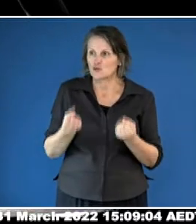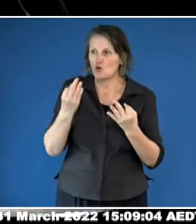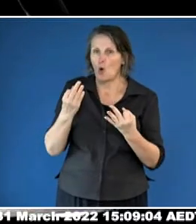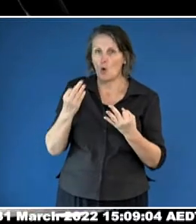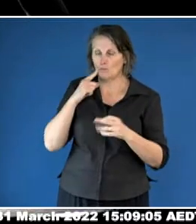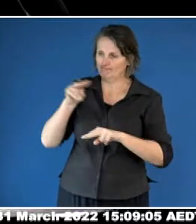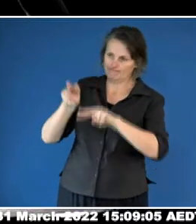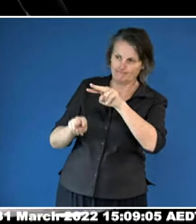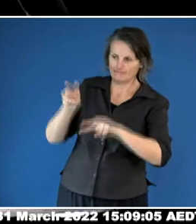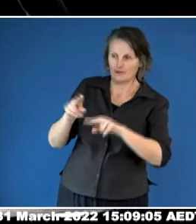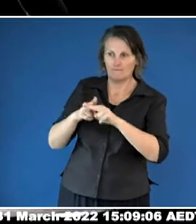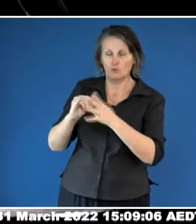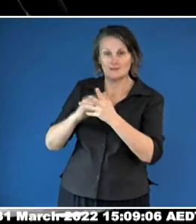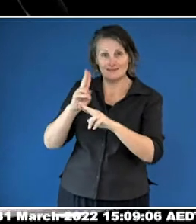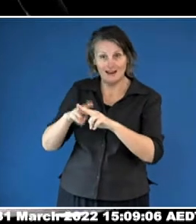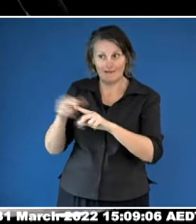place for them to use to be able to detect that.